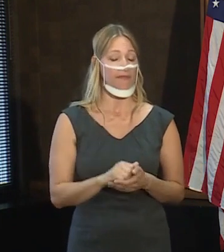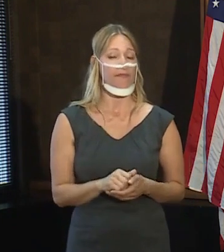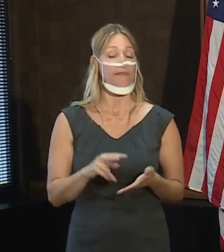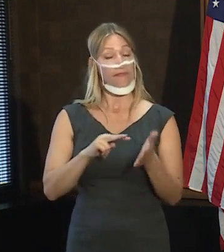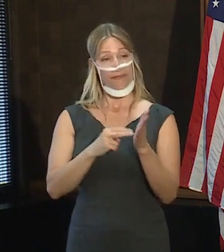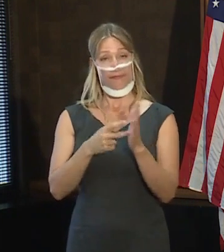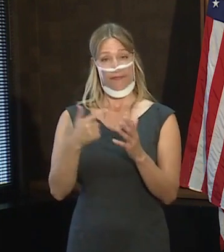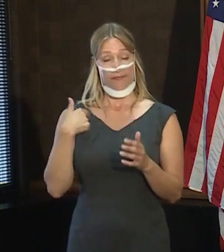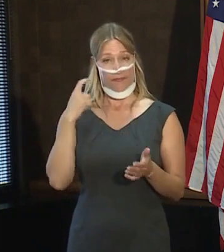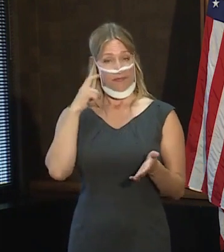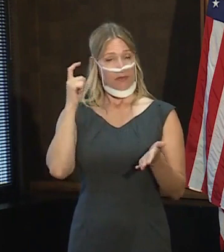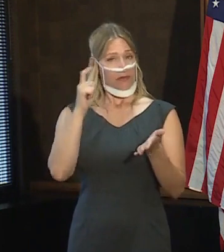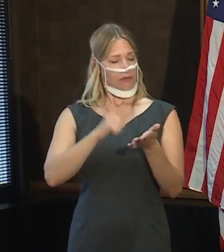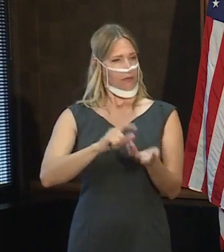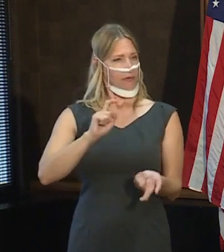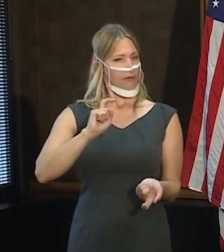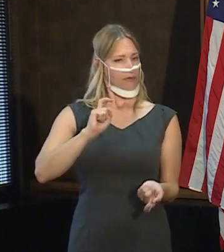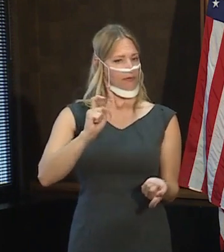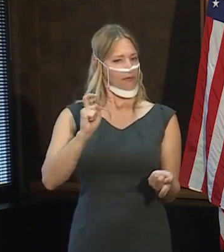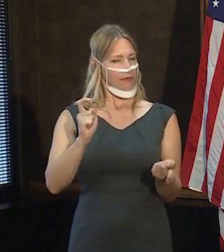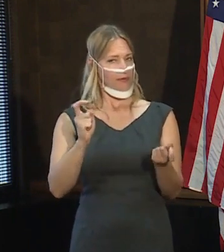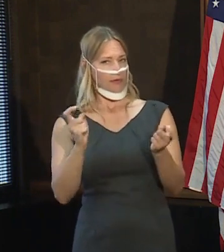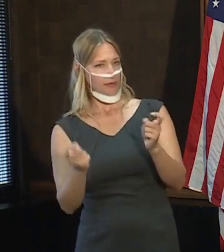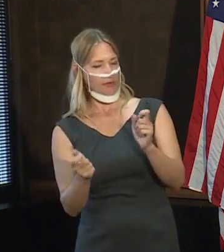IT IS NOW WHITE WESTERN DOUGLAS COUNTY RESIDENTS.